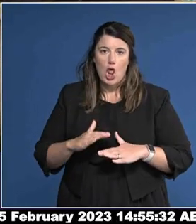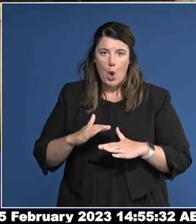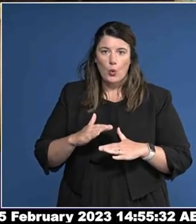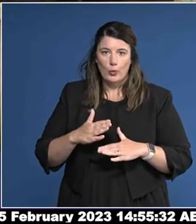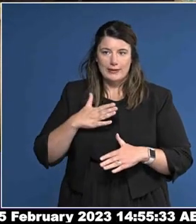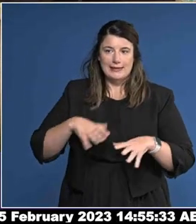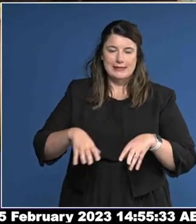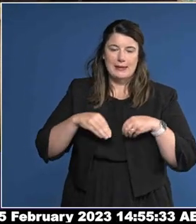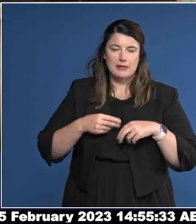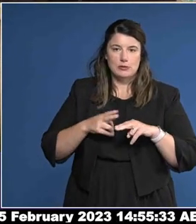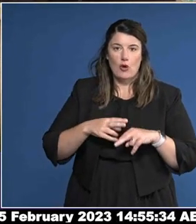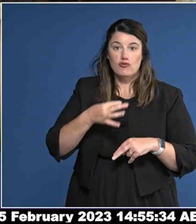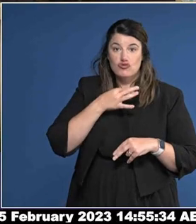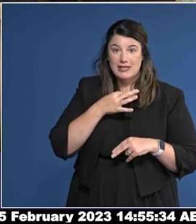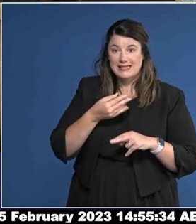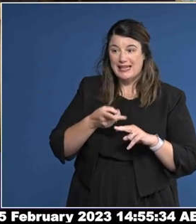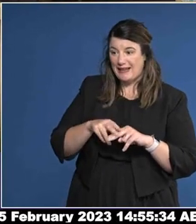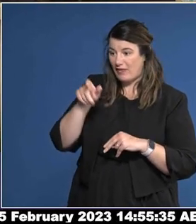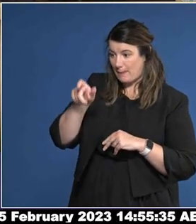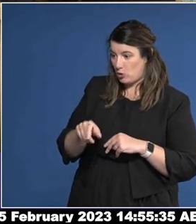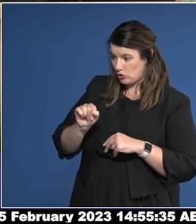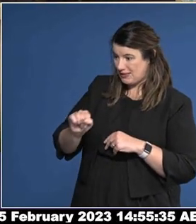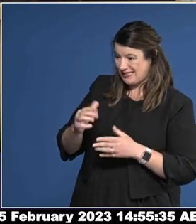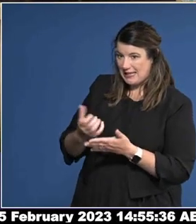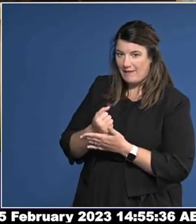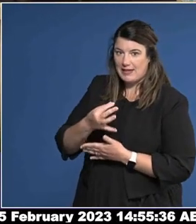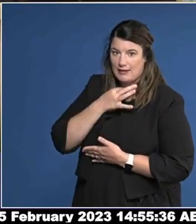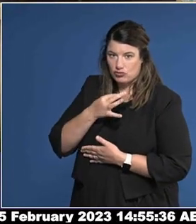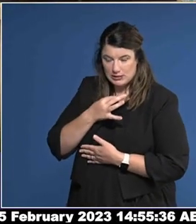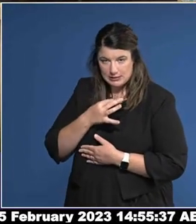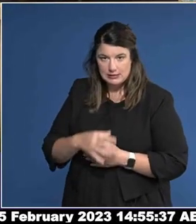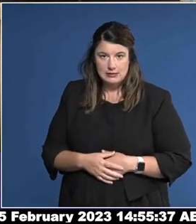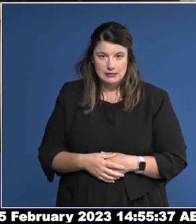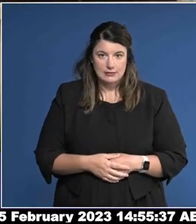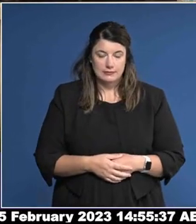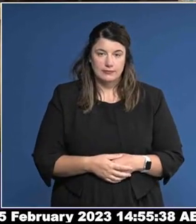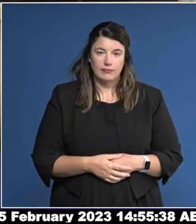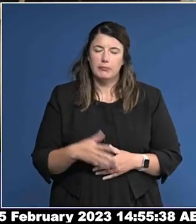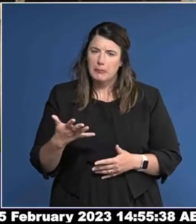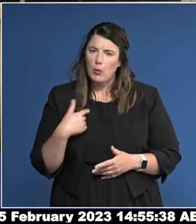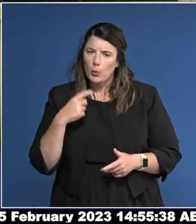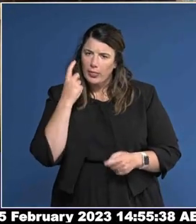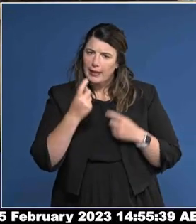client safety. However, we will consider - where there is scenarios where a dignity of